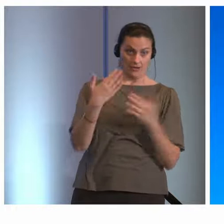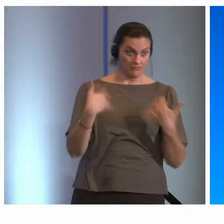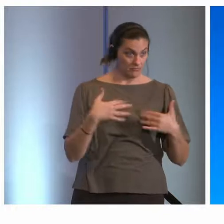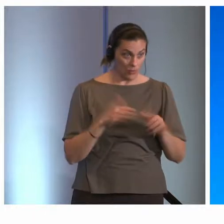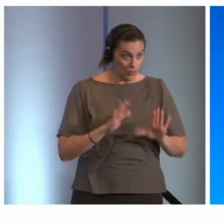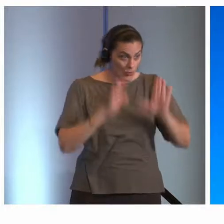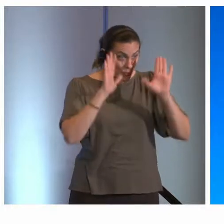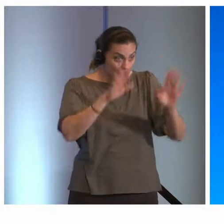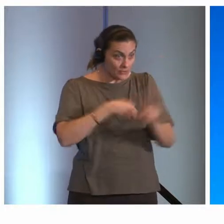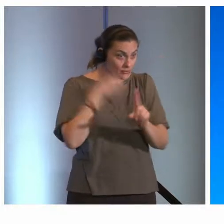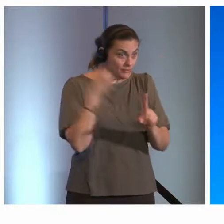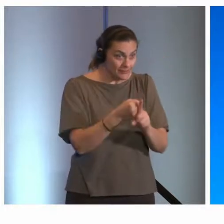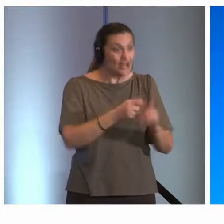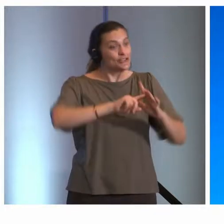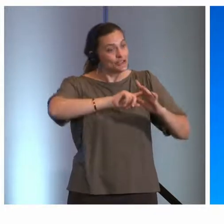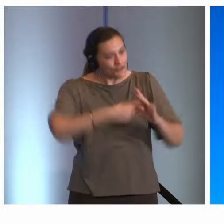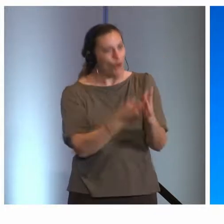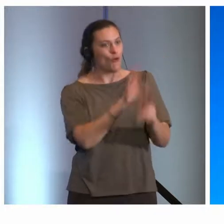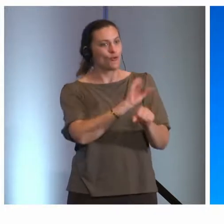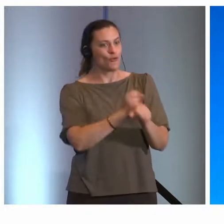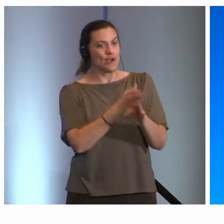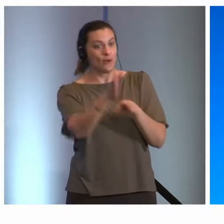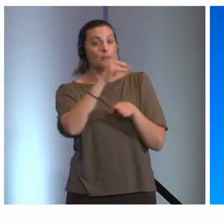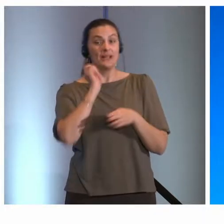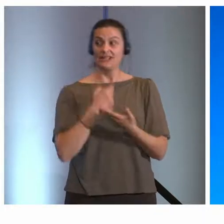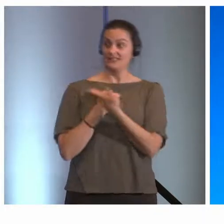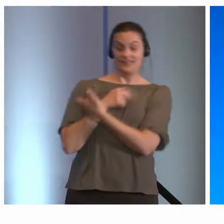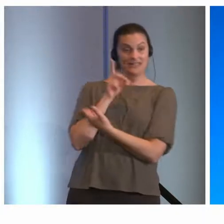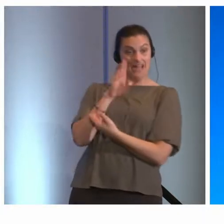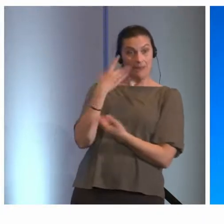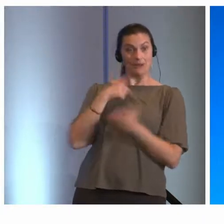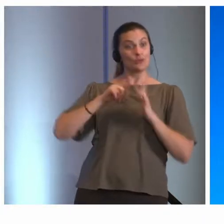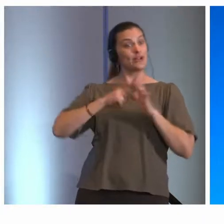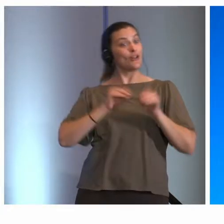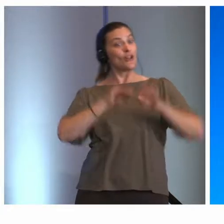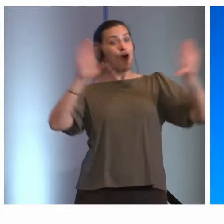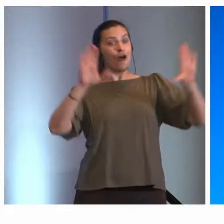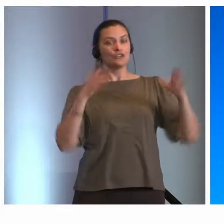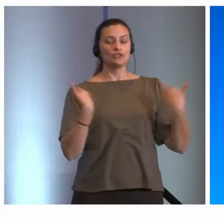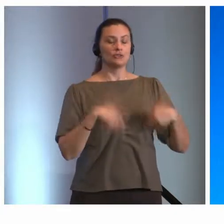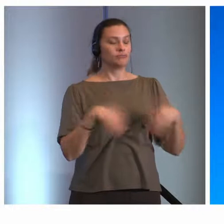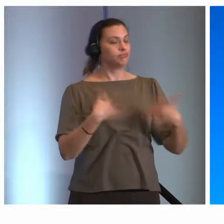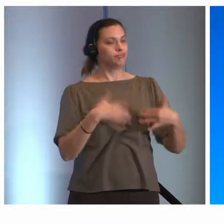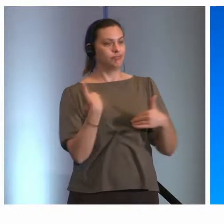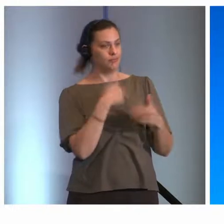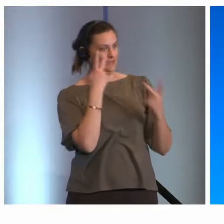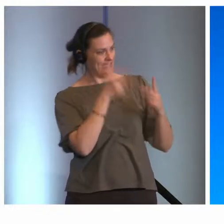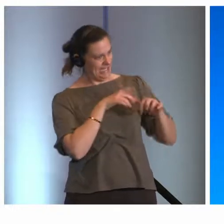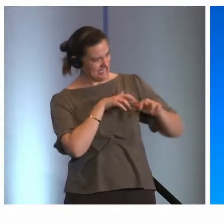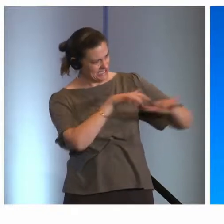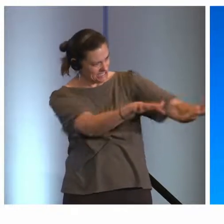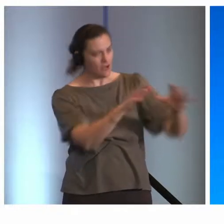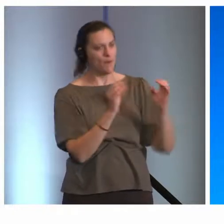launchpad for their careers, because we're really serious about this. We have -- we imagine, over a